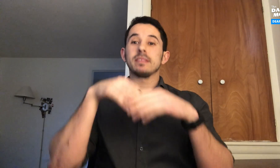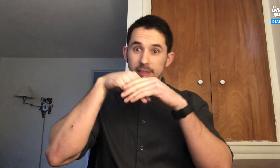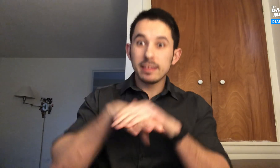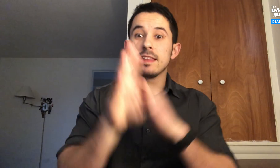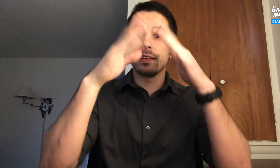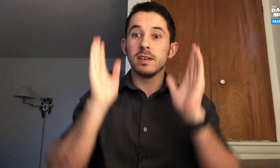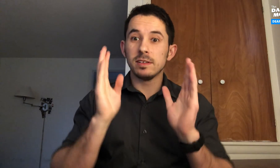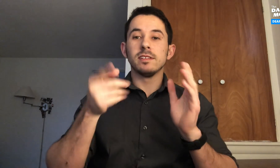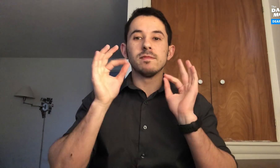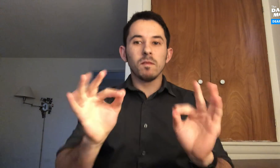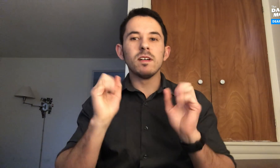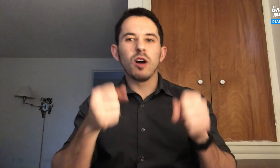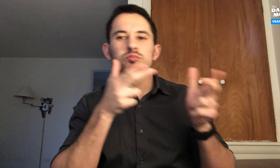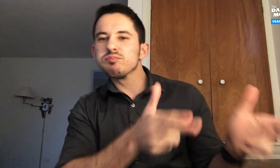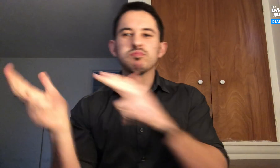When the virus enters the house, it’s the perfect opportunity to